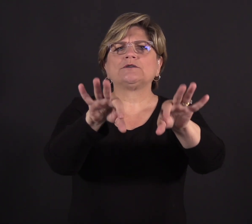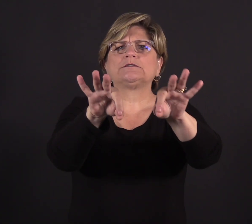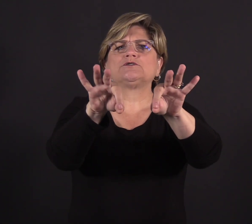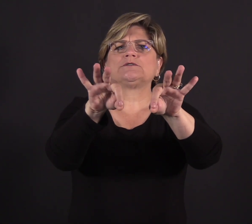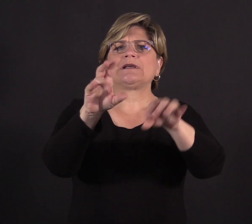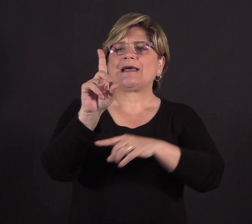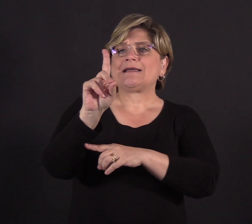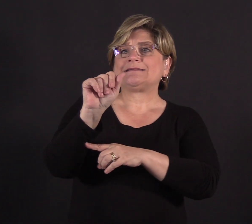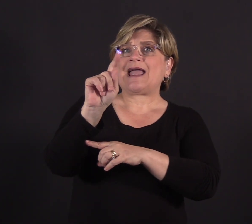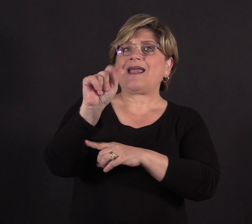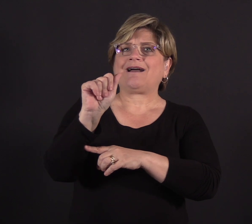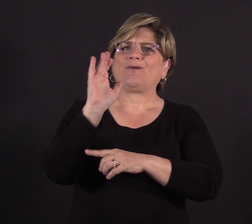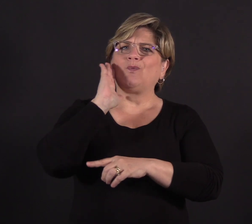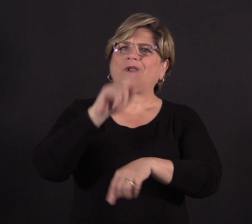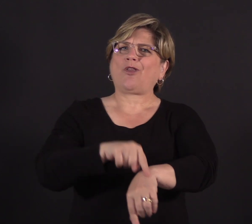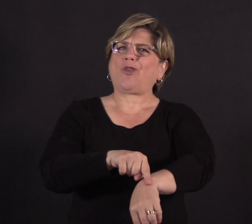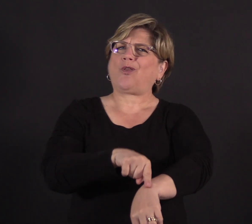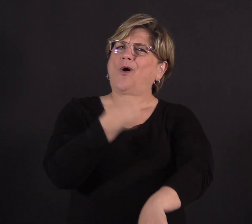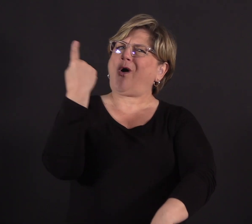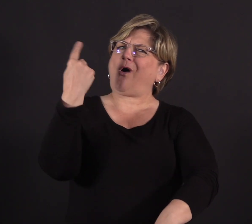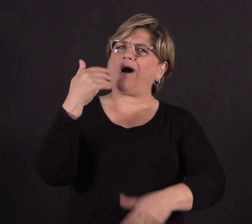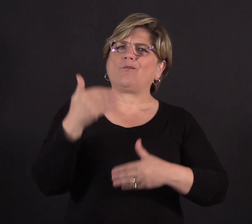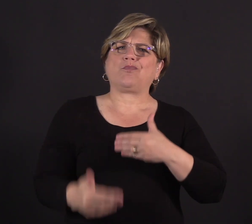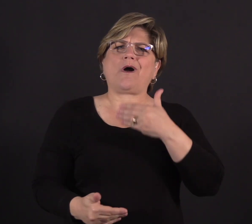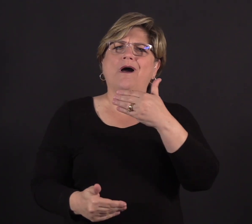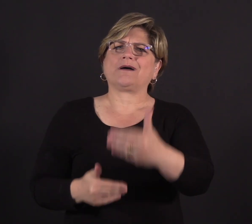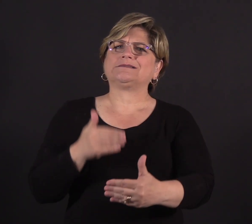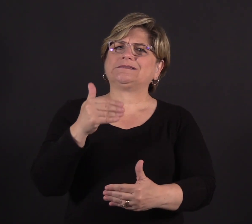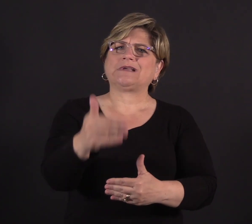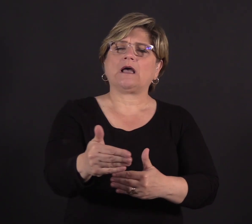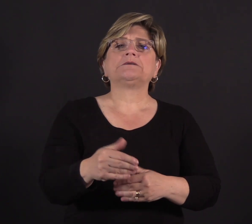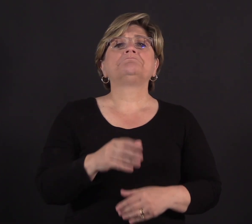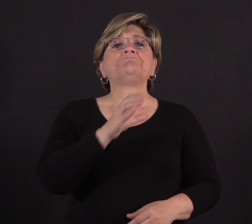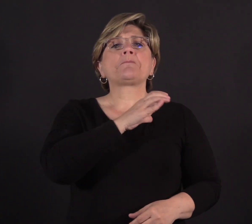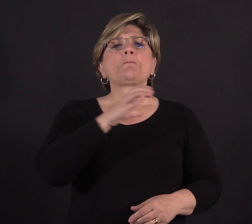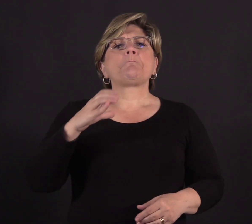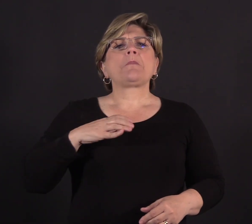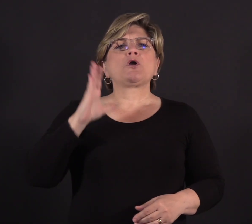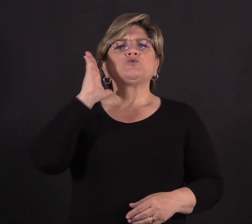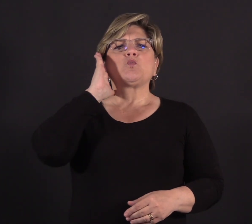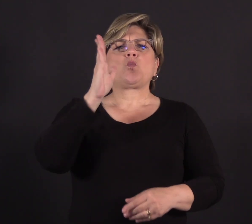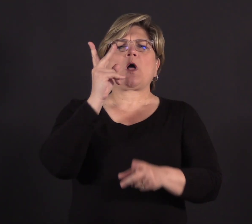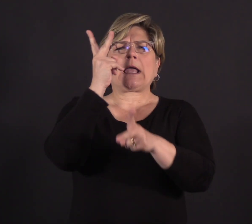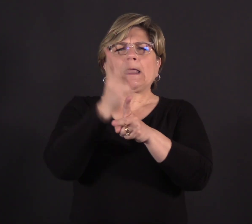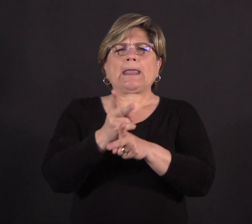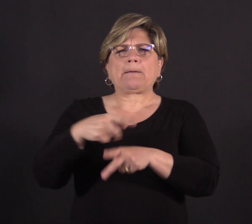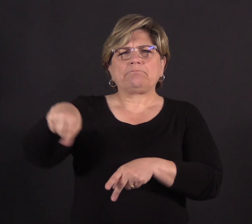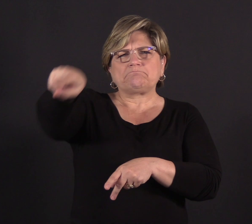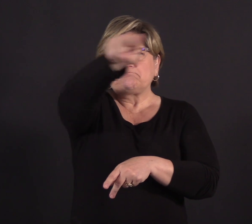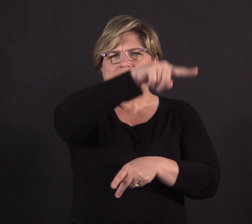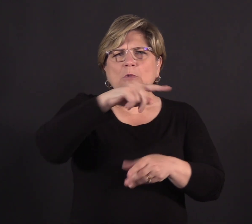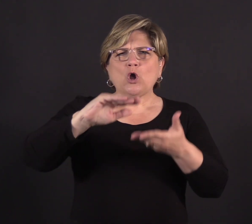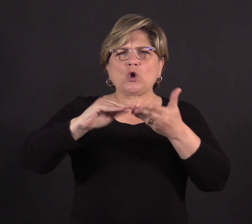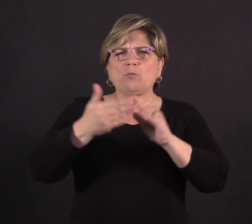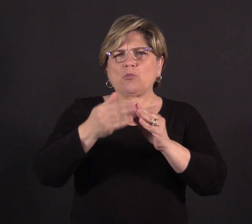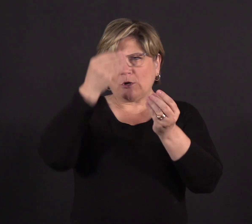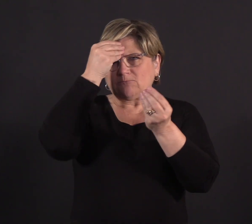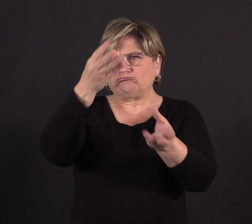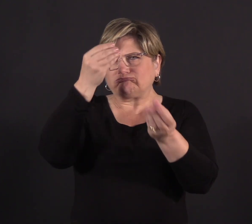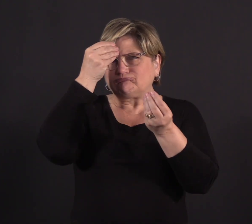to be a long process. The Commission will keep the community informed.